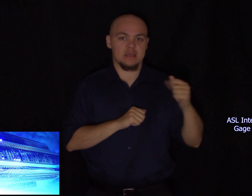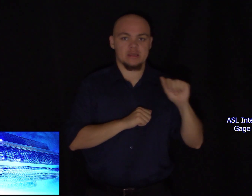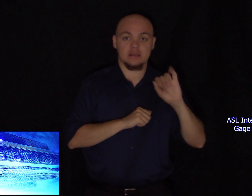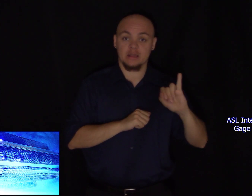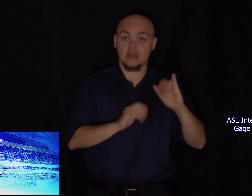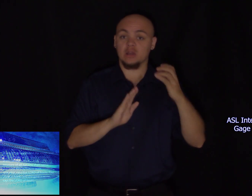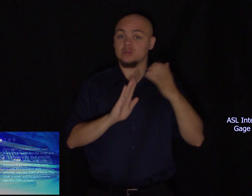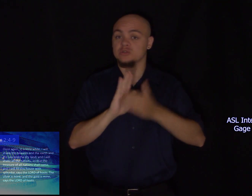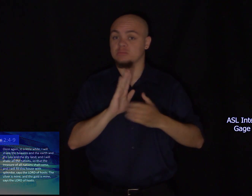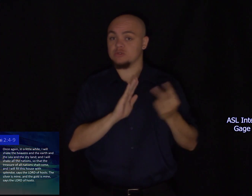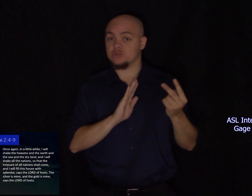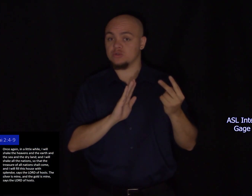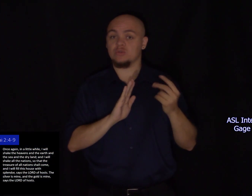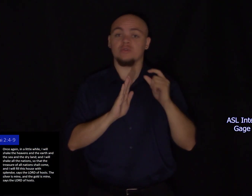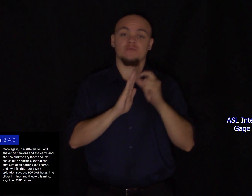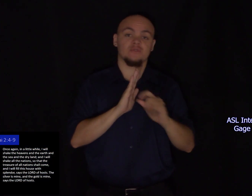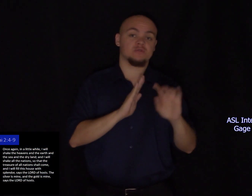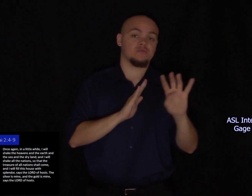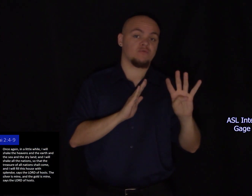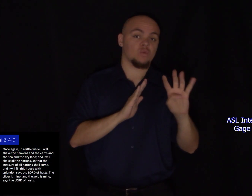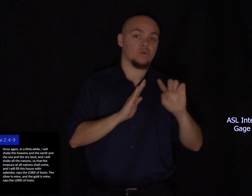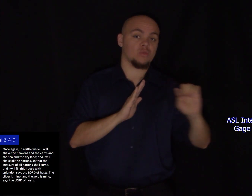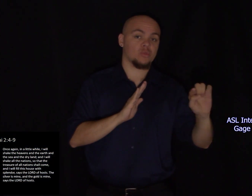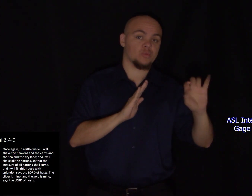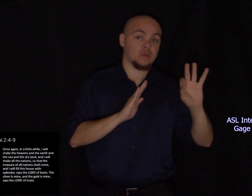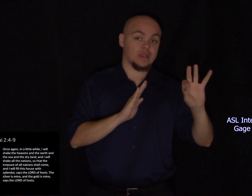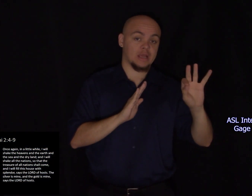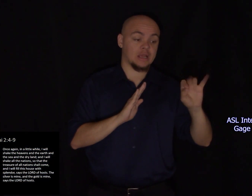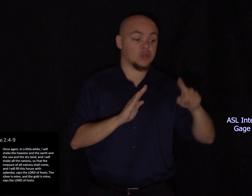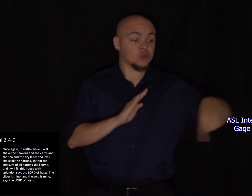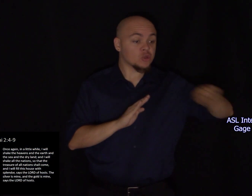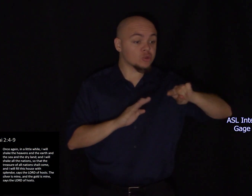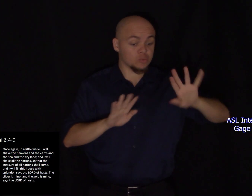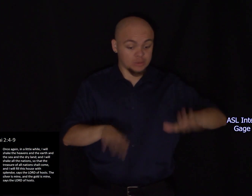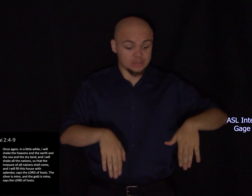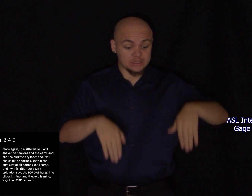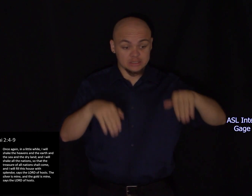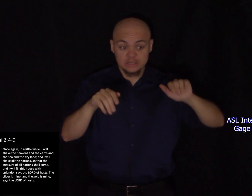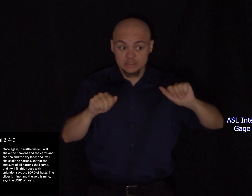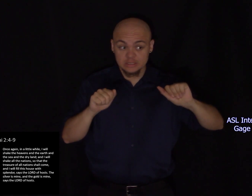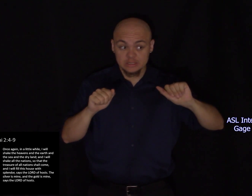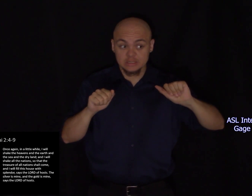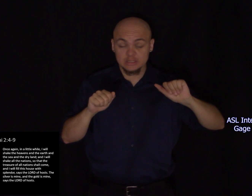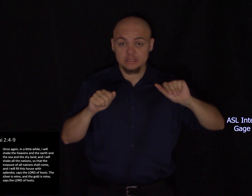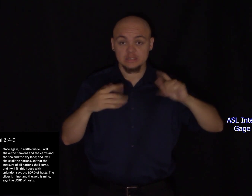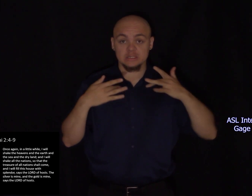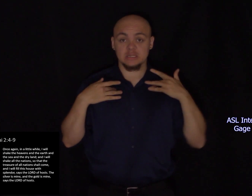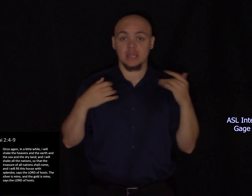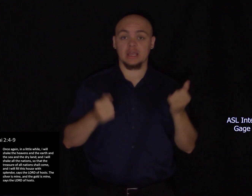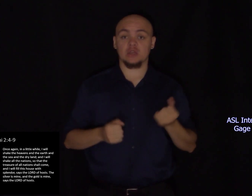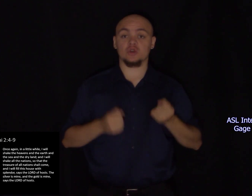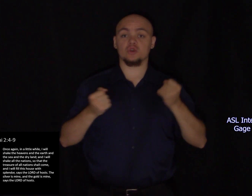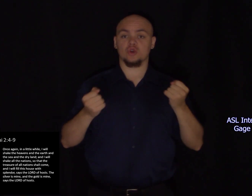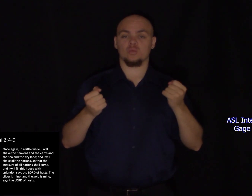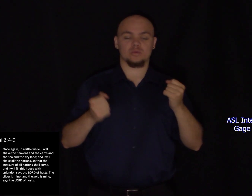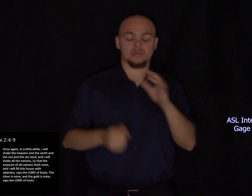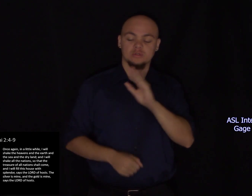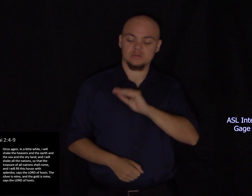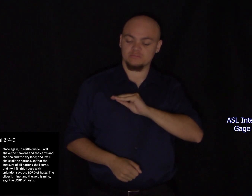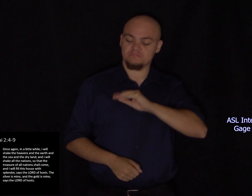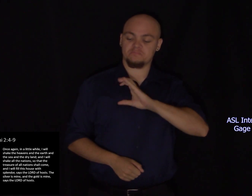in Haggai chapter 2 verses 4 through 9 this is what it says you now take courage asura Bible says